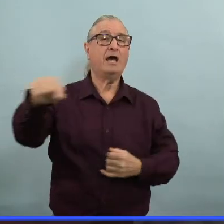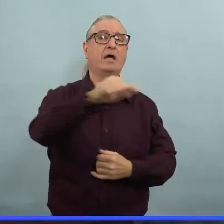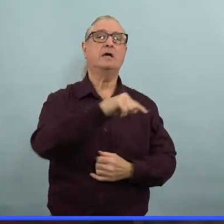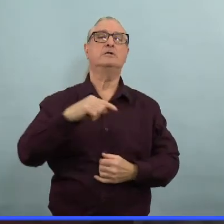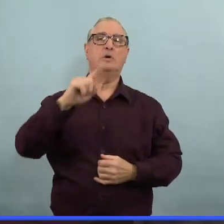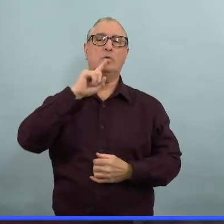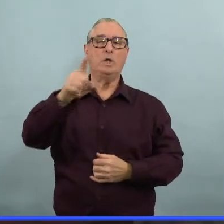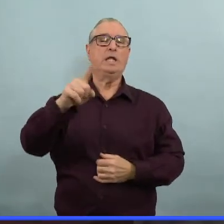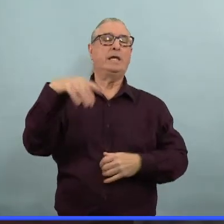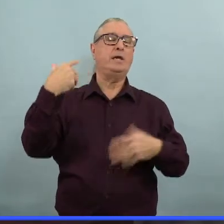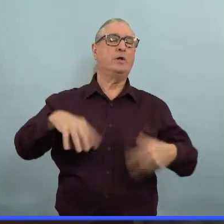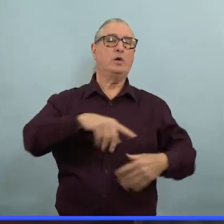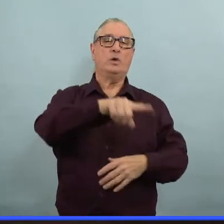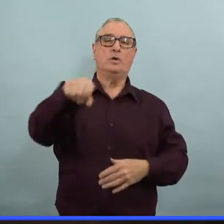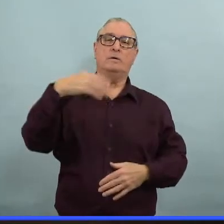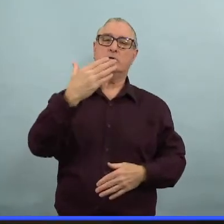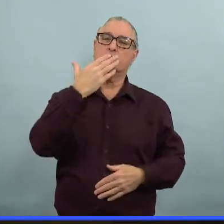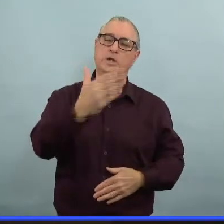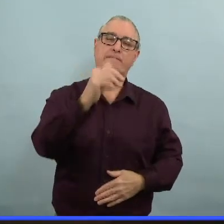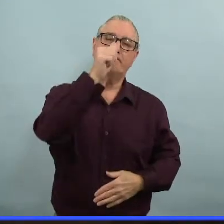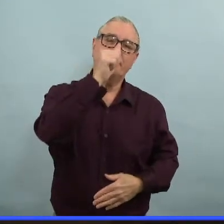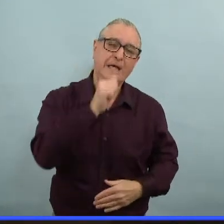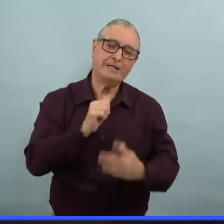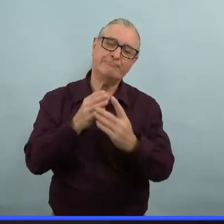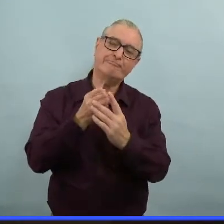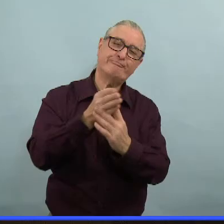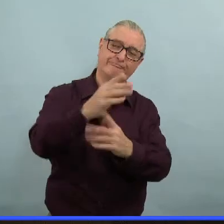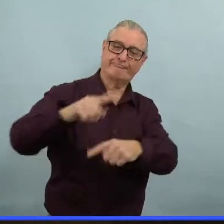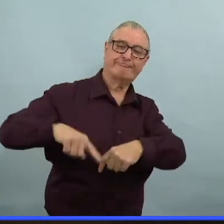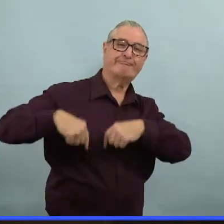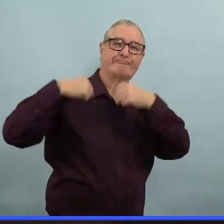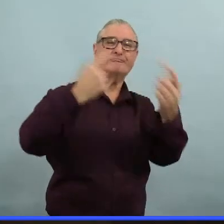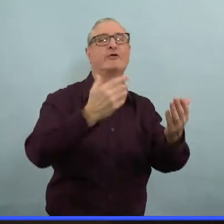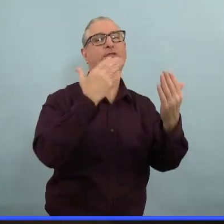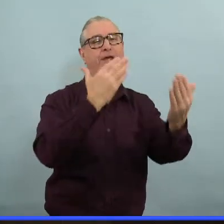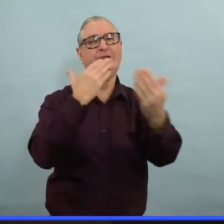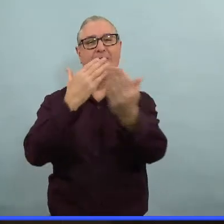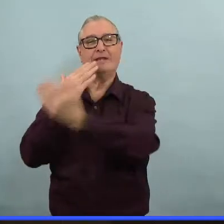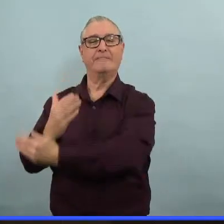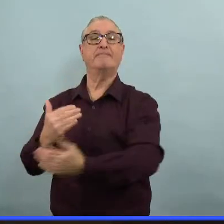and we're now open for questions madame premier we have the second highest death rate in the country